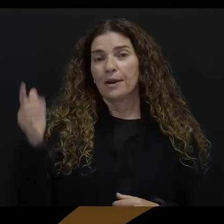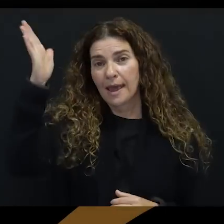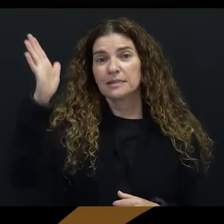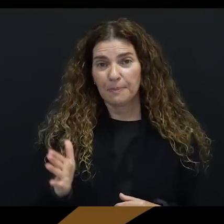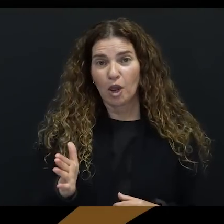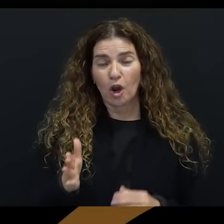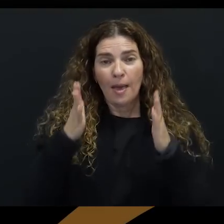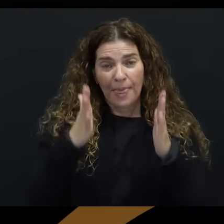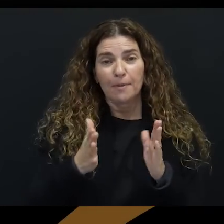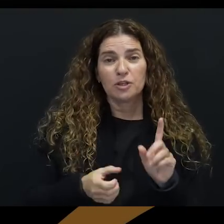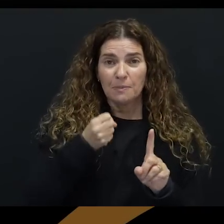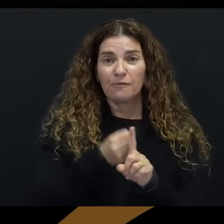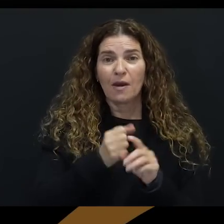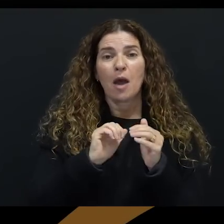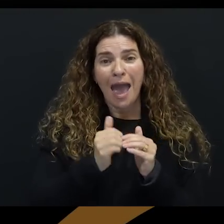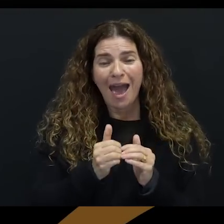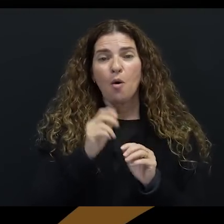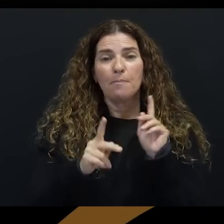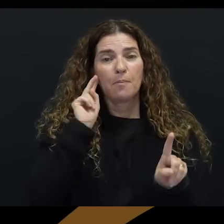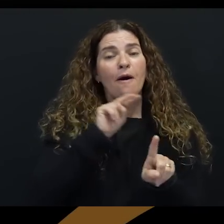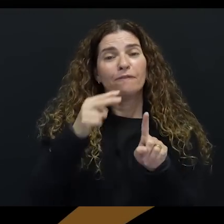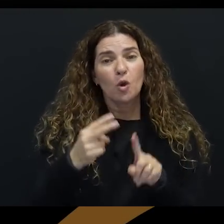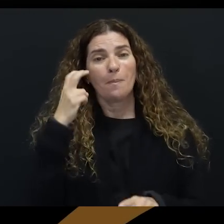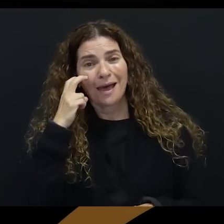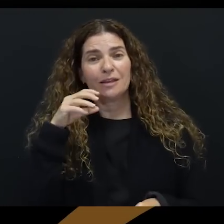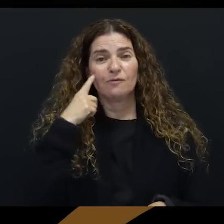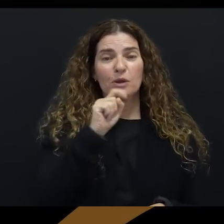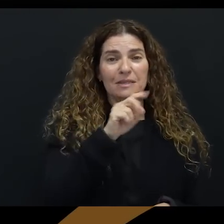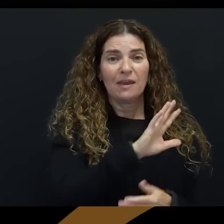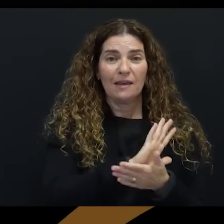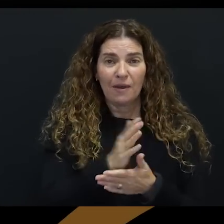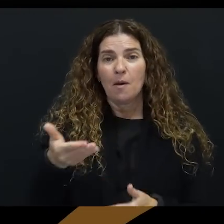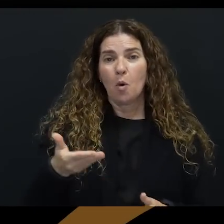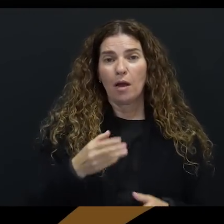Our next speaker has been instrumental in changing how blindness is portrayed in film and television.